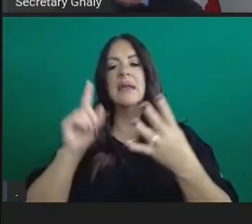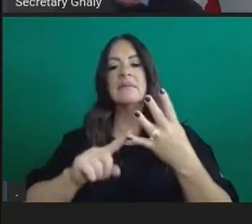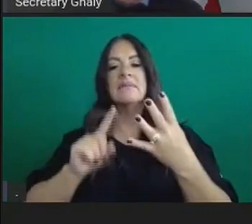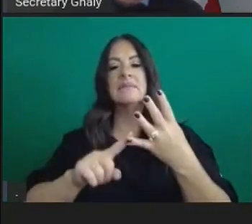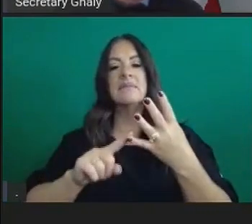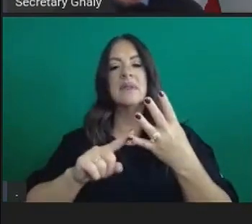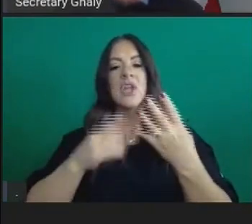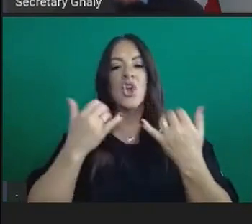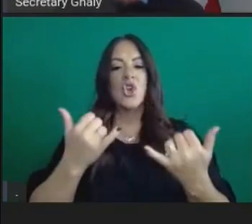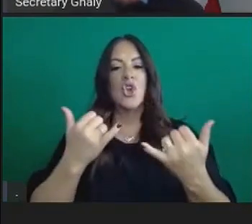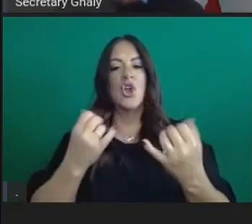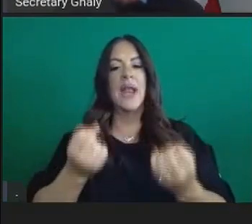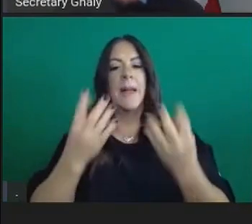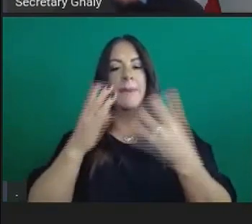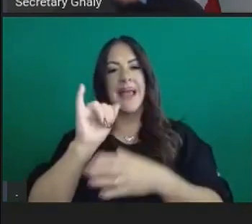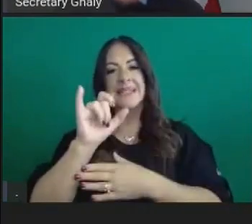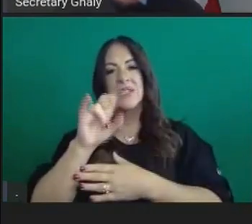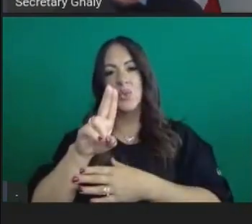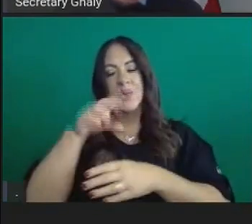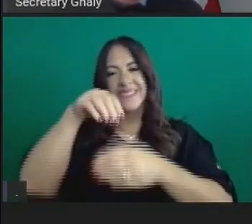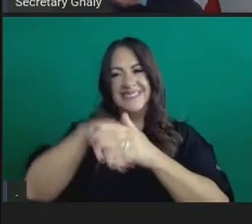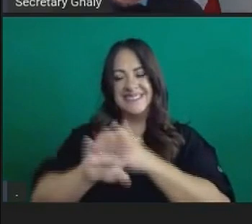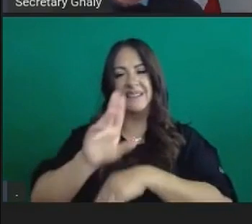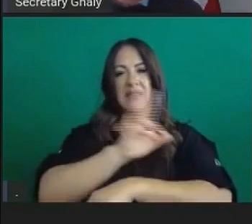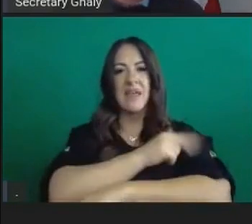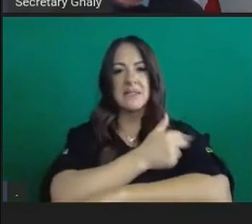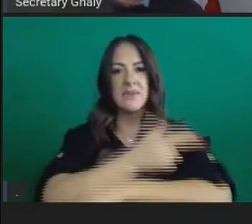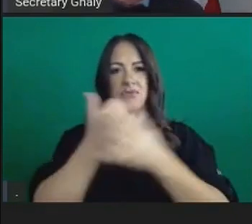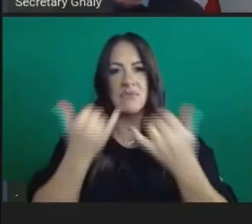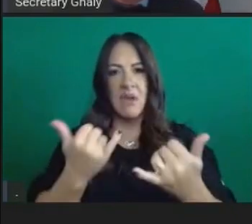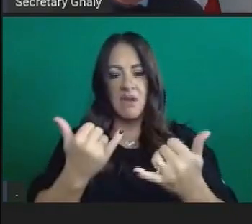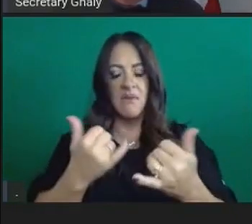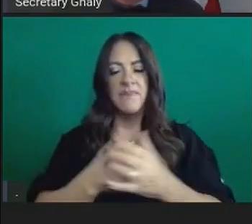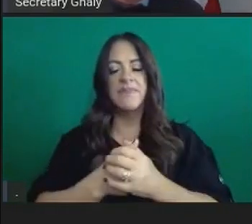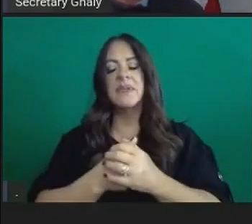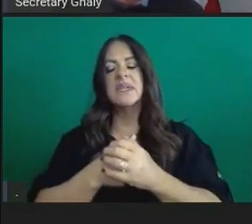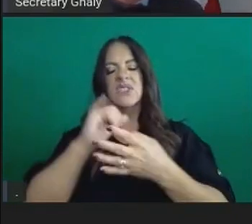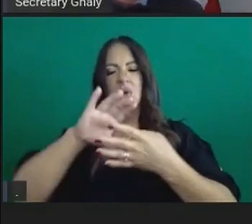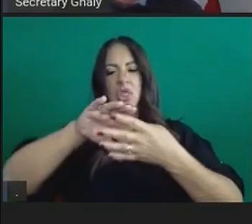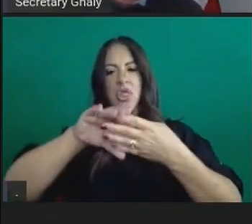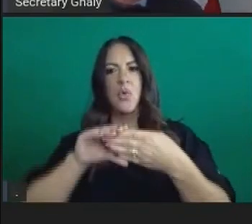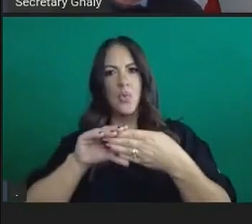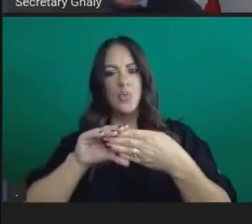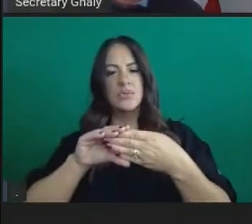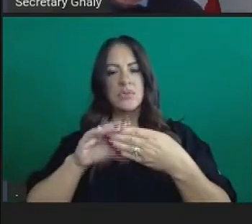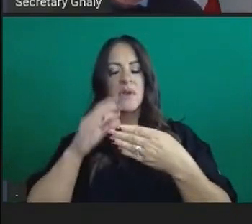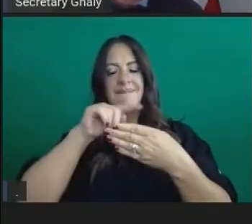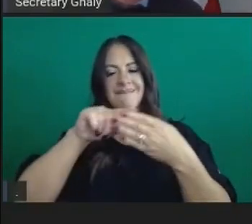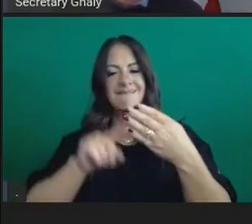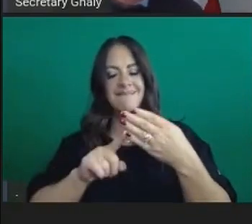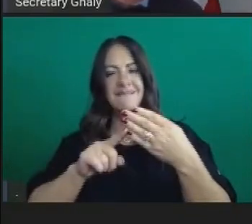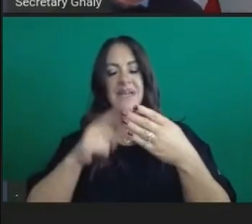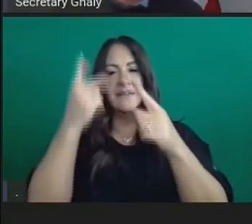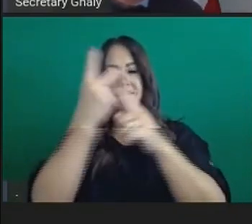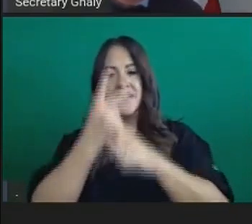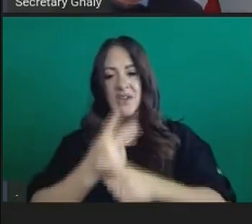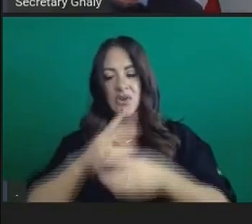TRANSMISSION RATE THAT R EFFECTIVE AND THEN THE 4th IS A CURRENT RATE OF ICU ADMISSION.